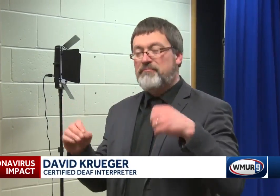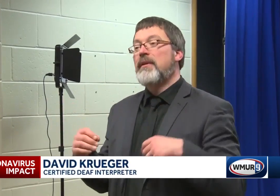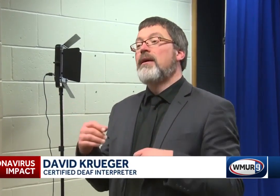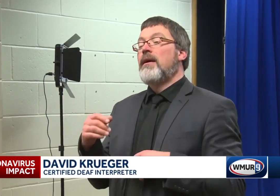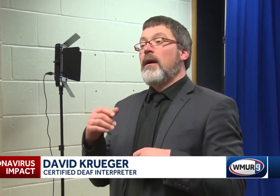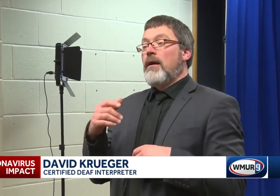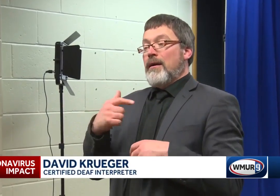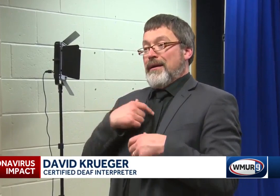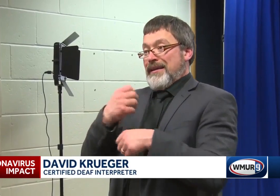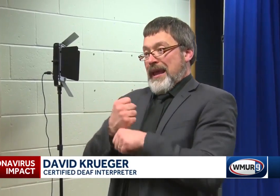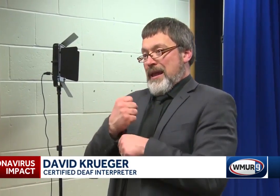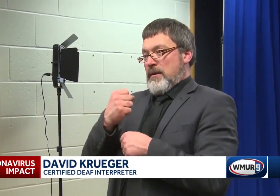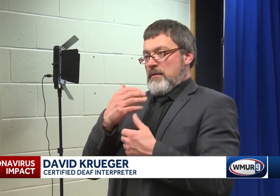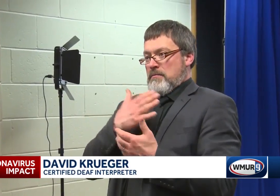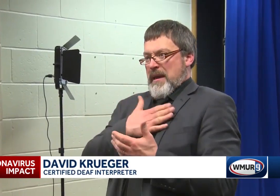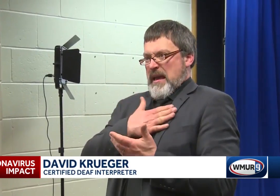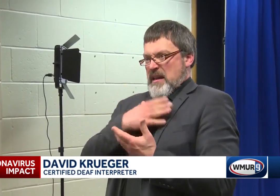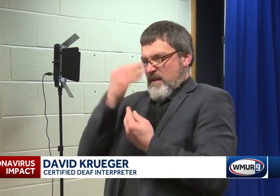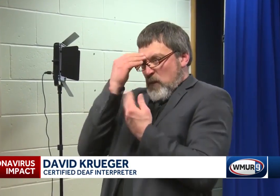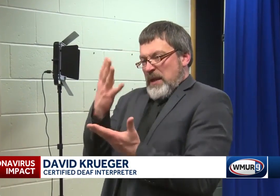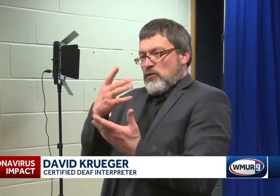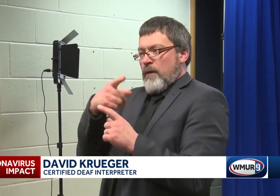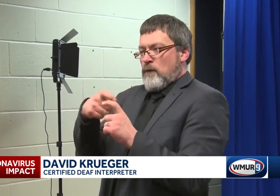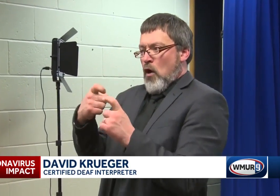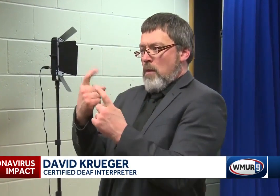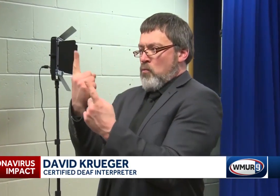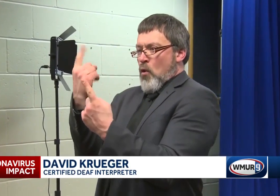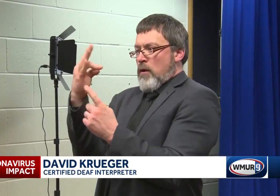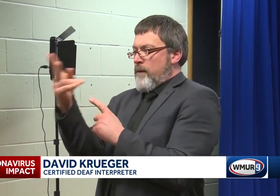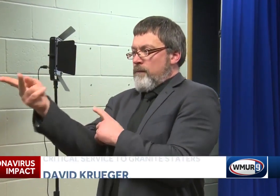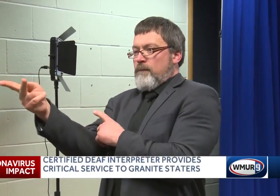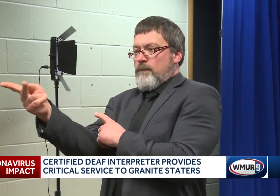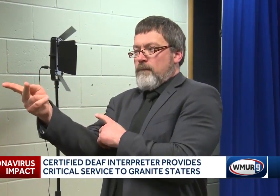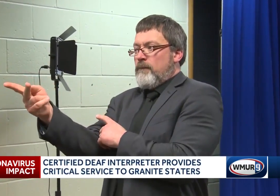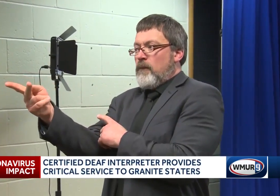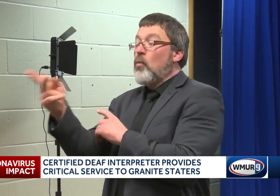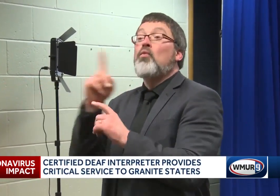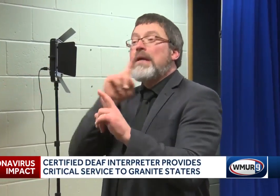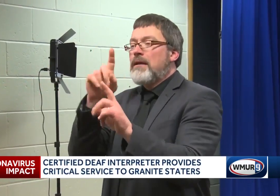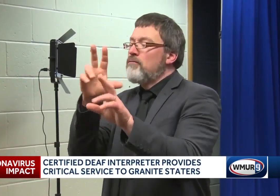HE WORKS WITH TWO AMERICAN SIGN LANGUAGE INTERPRETERS. THEY HELP INTERPRET THE BRIEFING FOR áHIM.